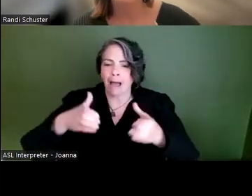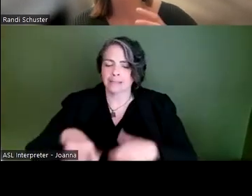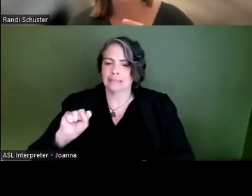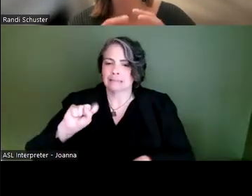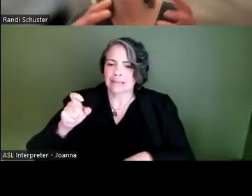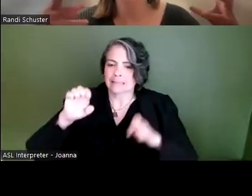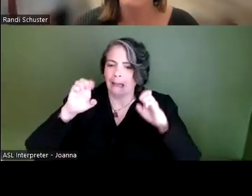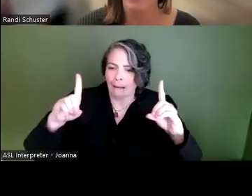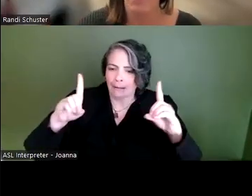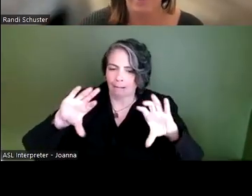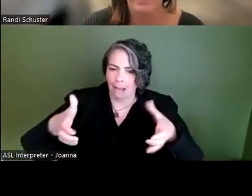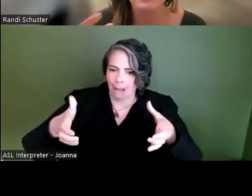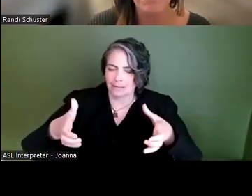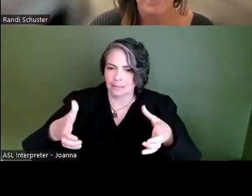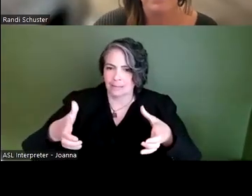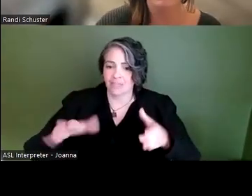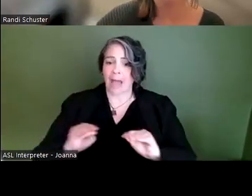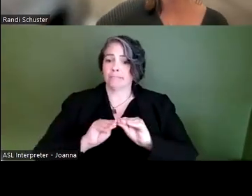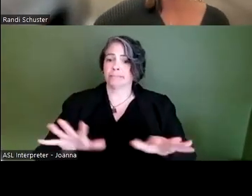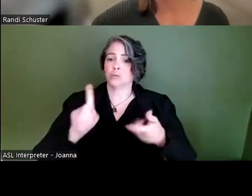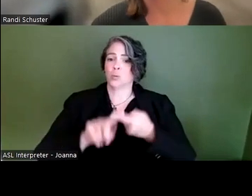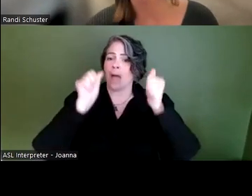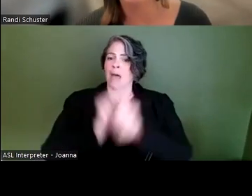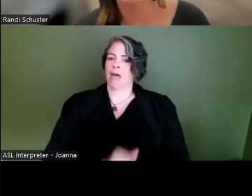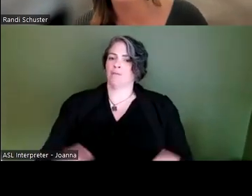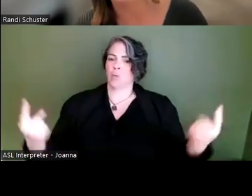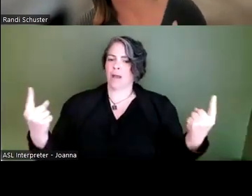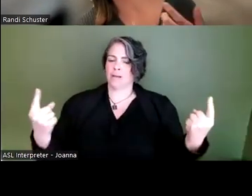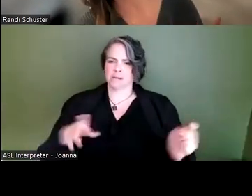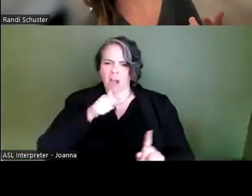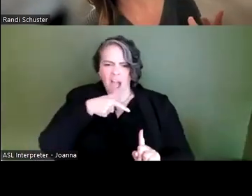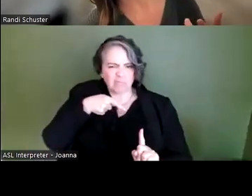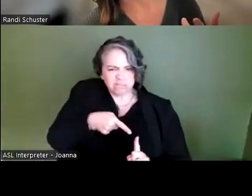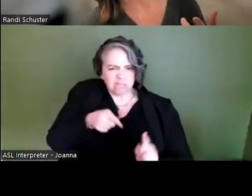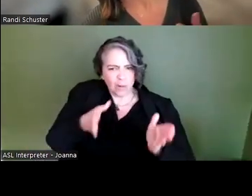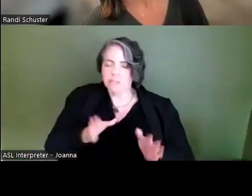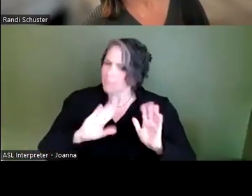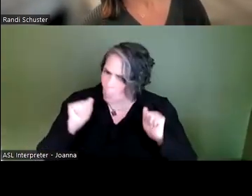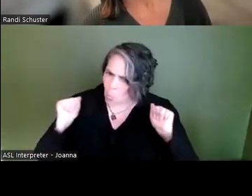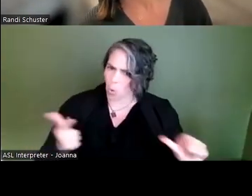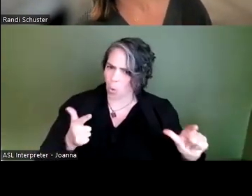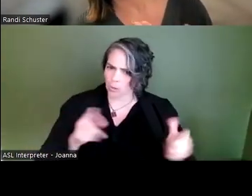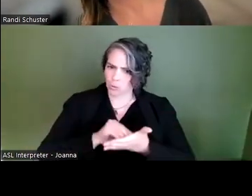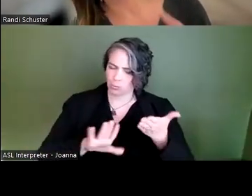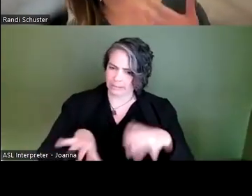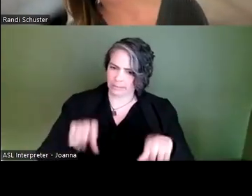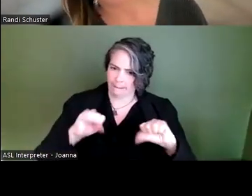It goes to everyone independent of any, sort of, indicated risk factor or manifestation